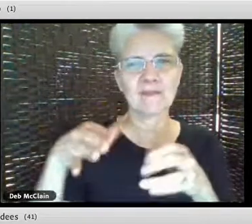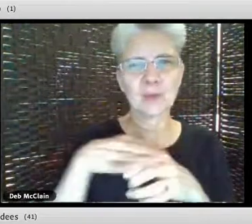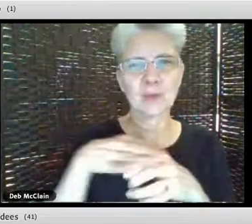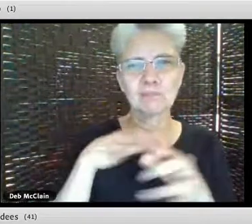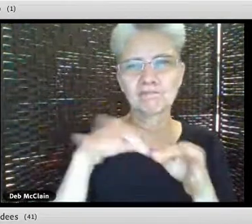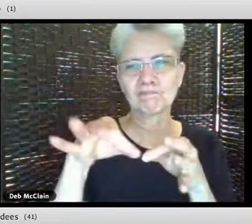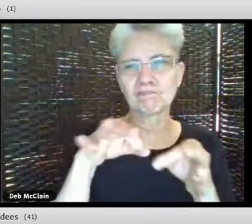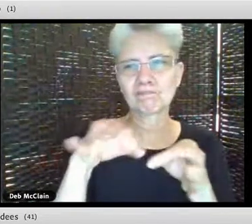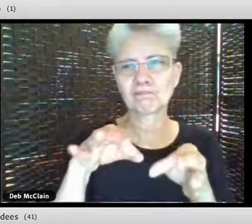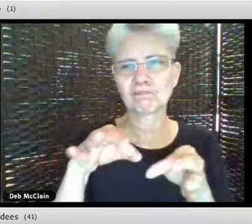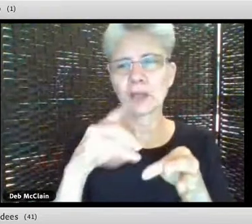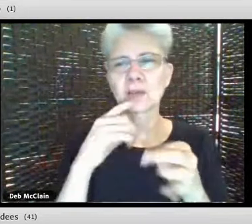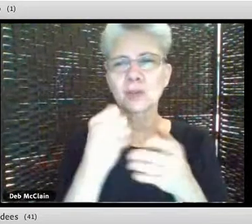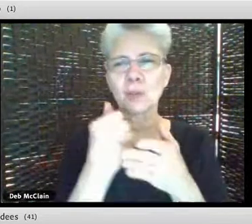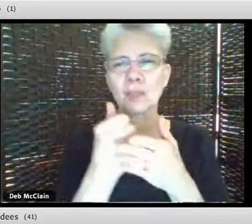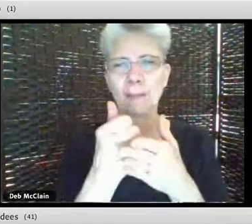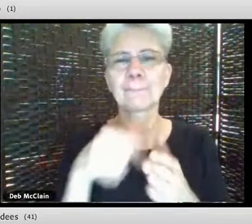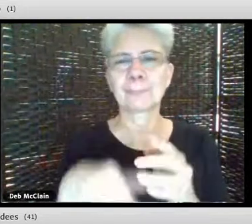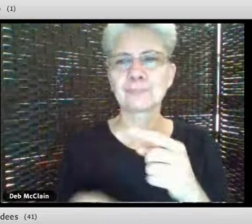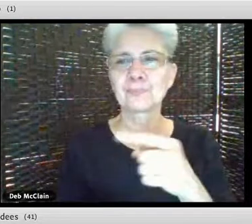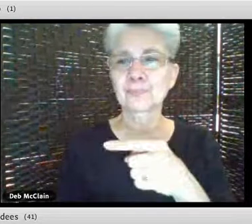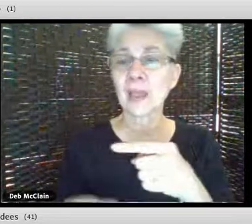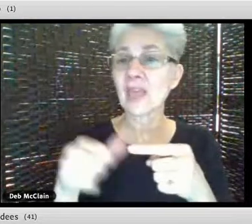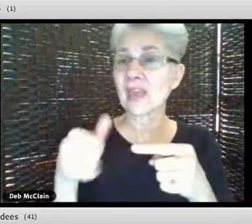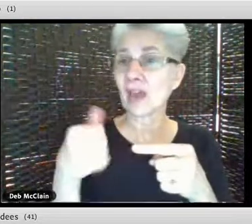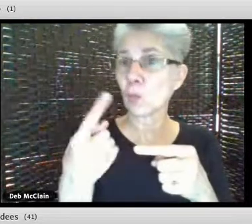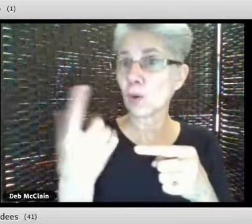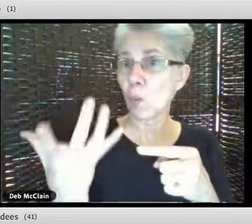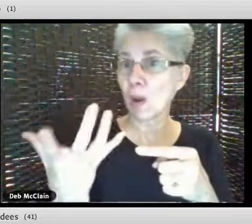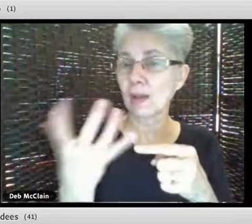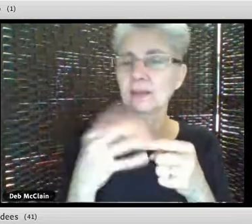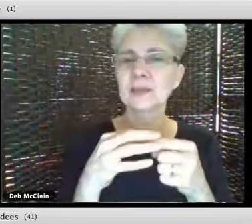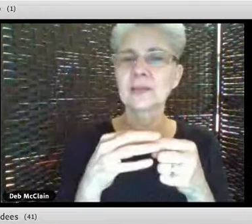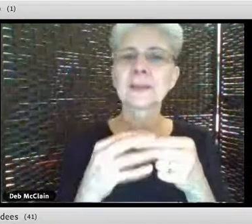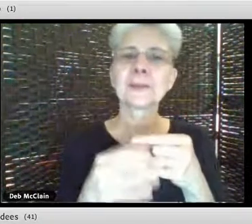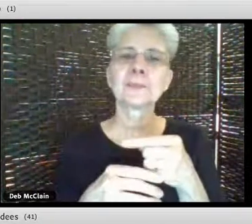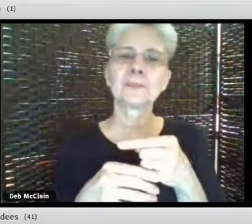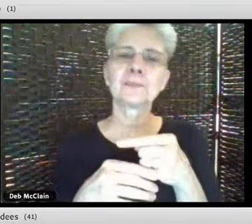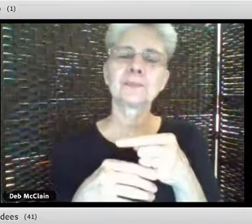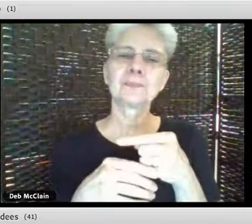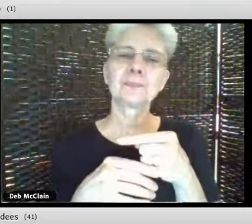So it just kind of walks you through some of the things that we didn't go through in a ton of detail.